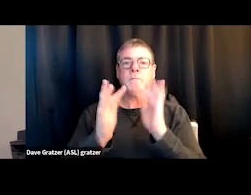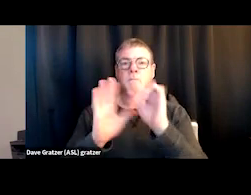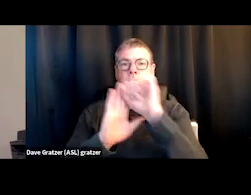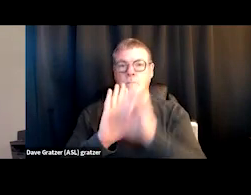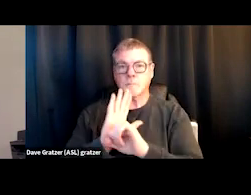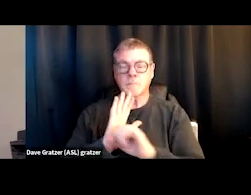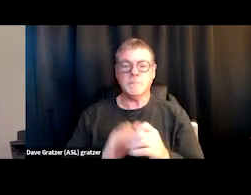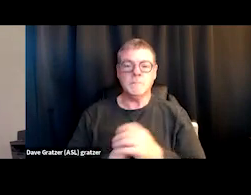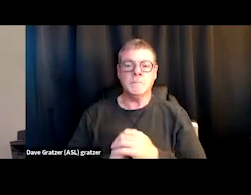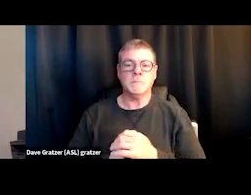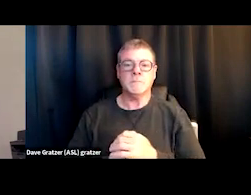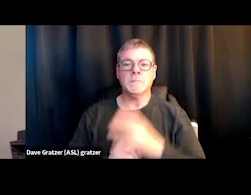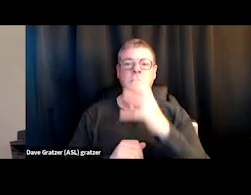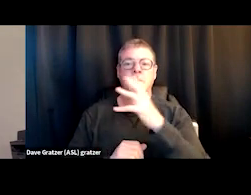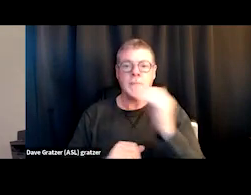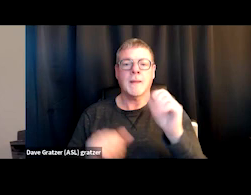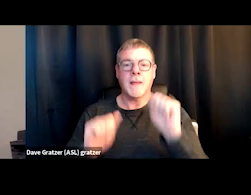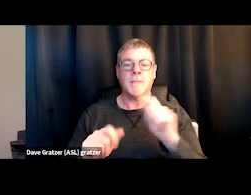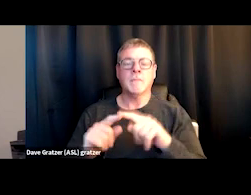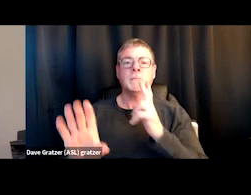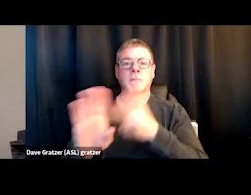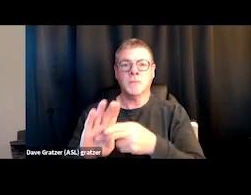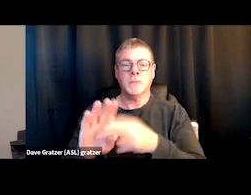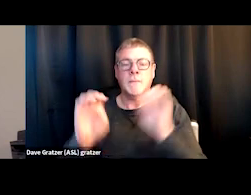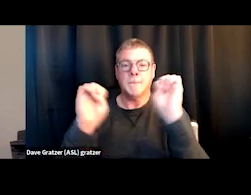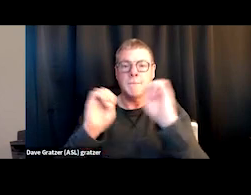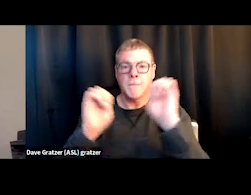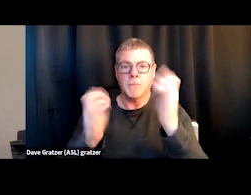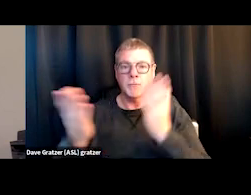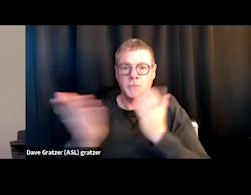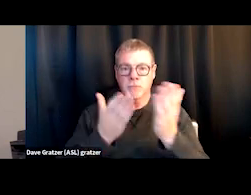and were able to tap into some emergency service solutions,